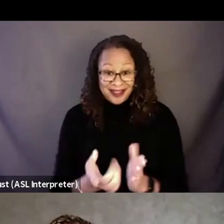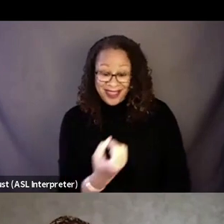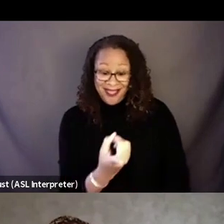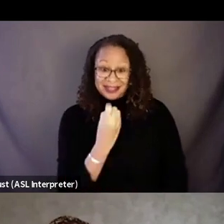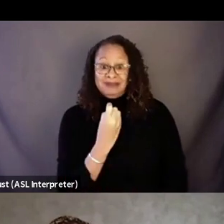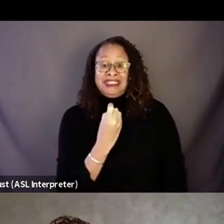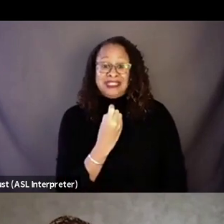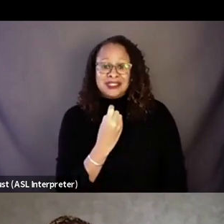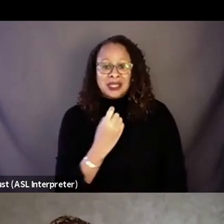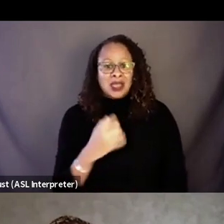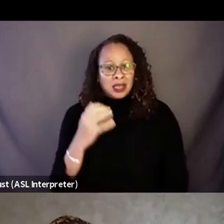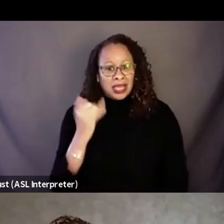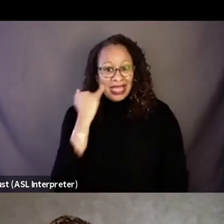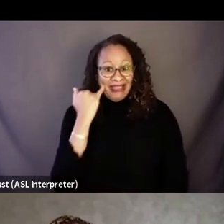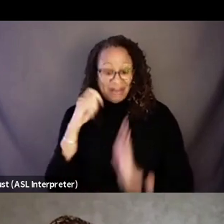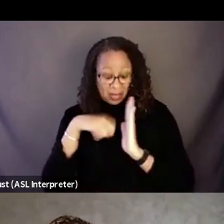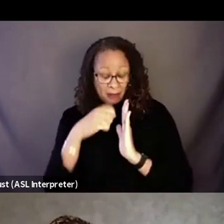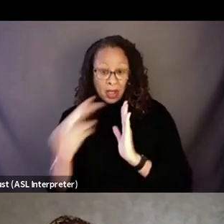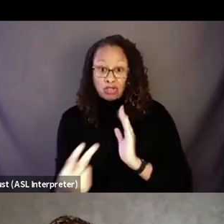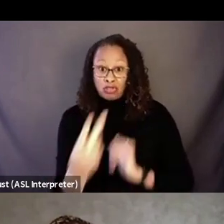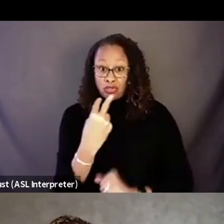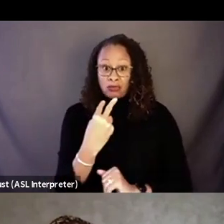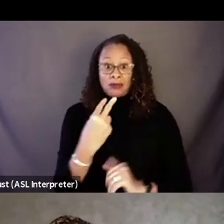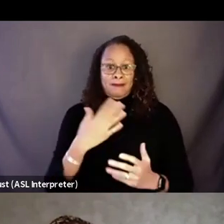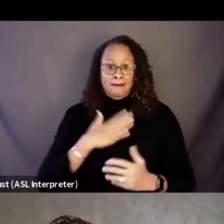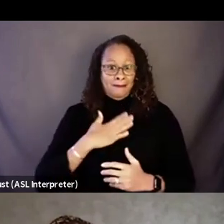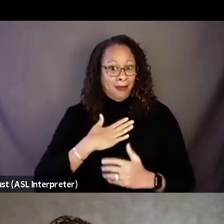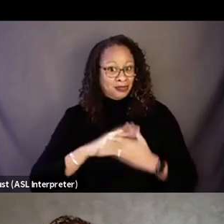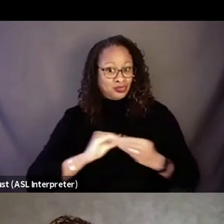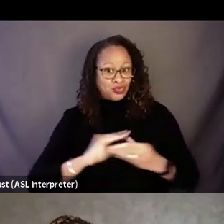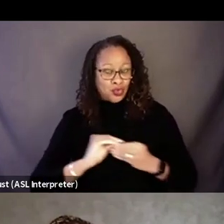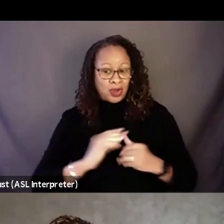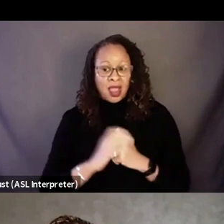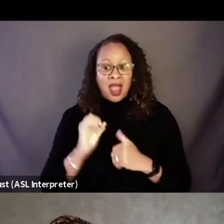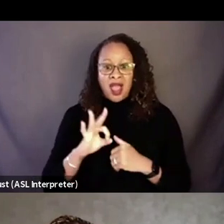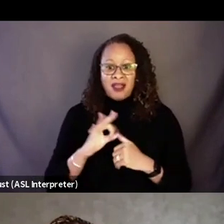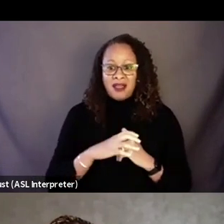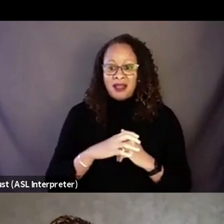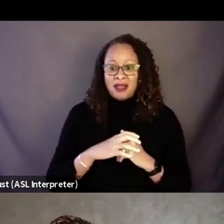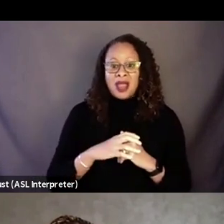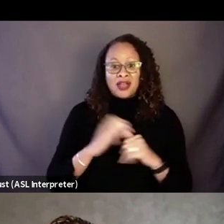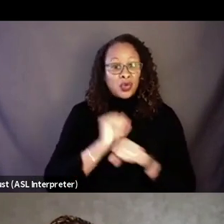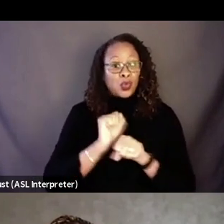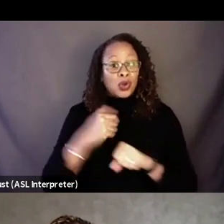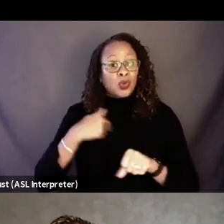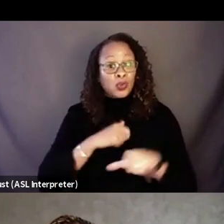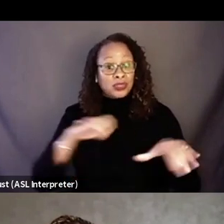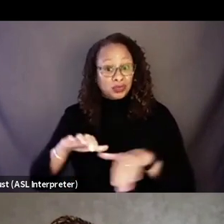if the camera can turn and tell the story of how the work that we do is affecting me and it's affecting the children,